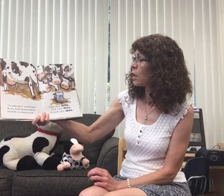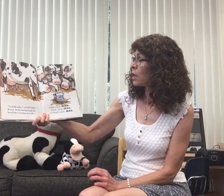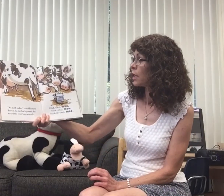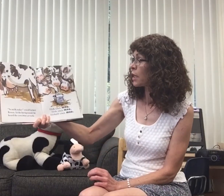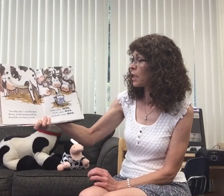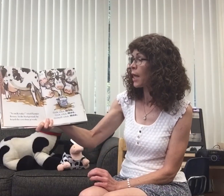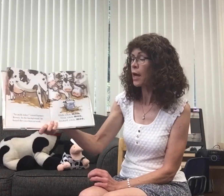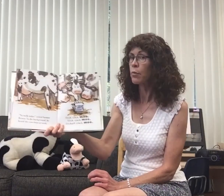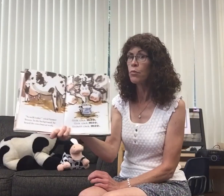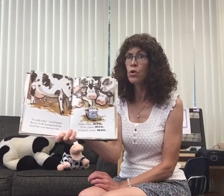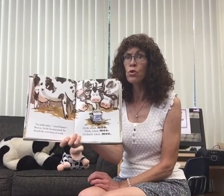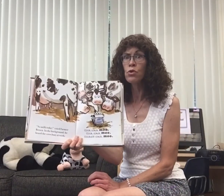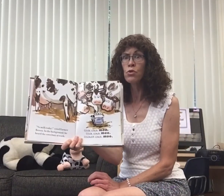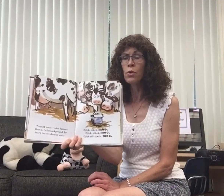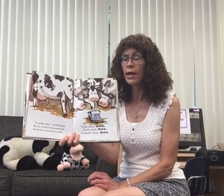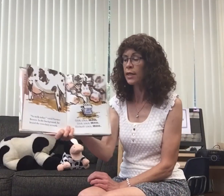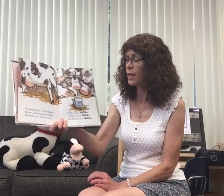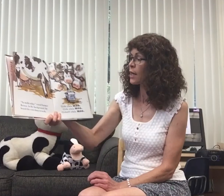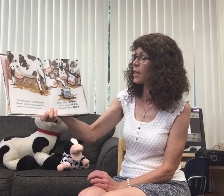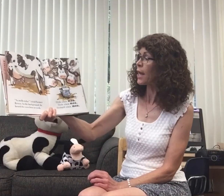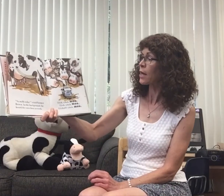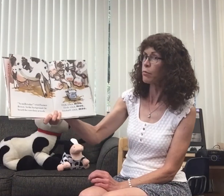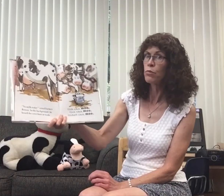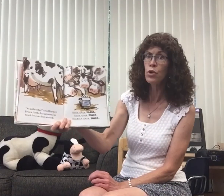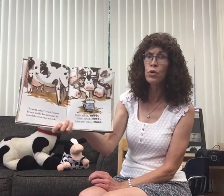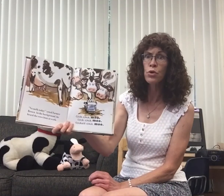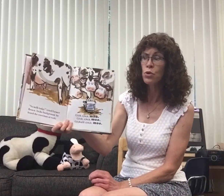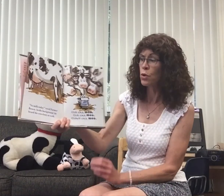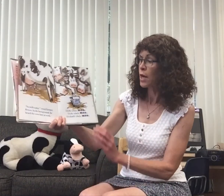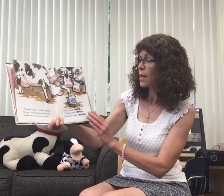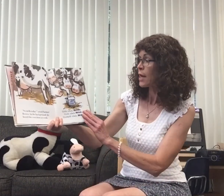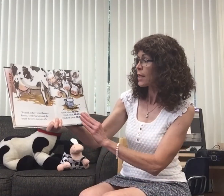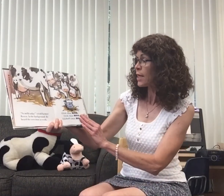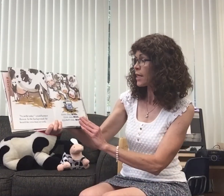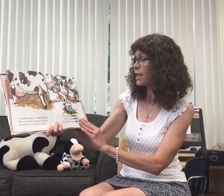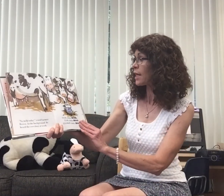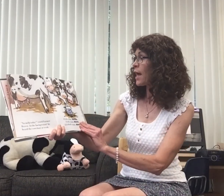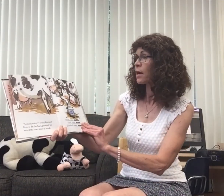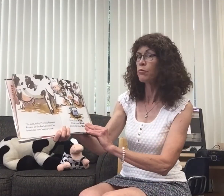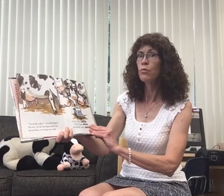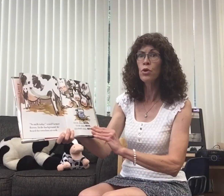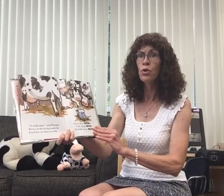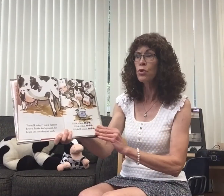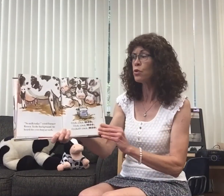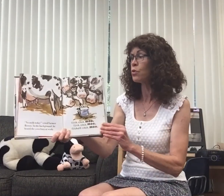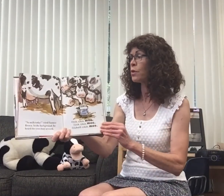"Click, clack, moo, click, clack, moo, clickity, clack, moo."